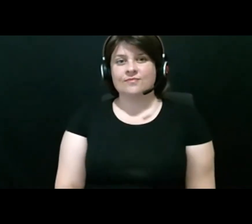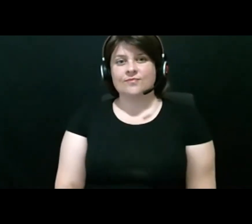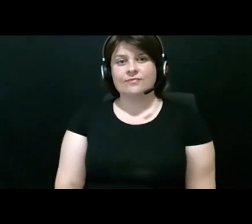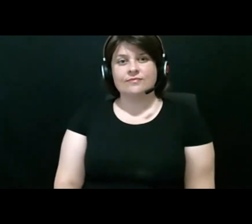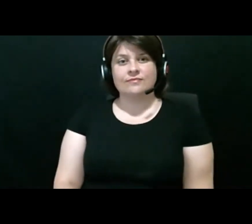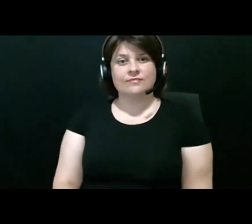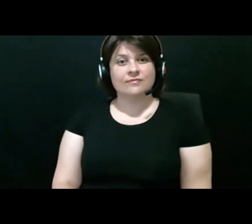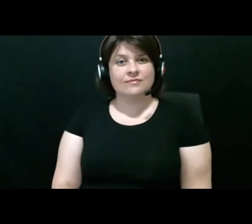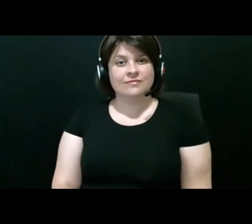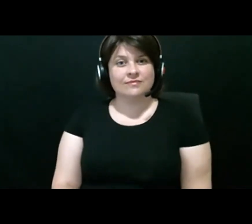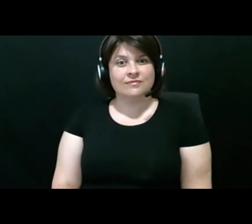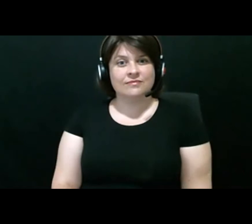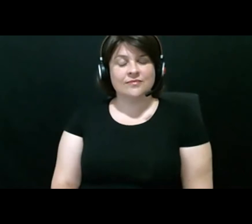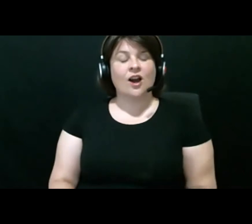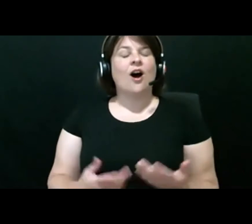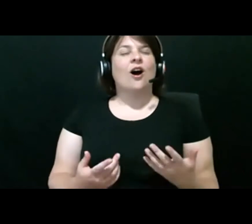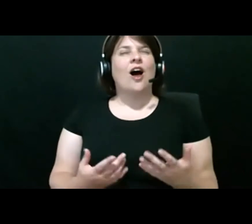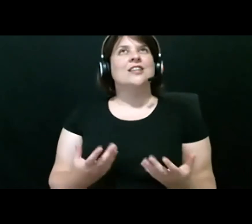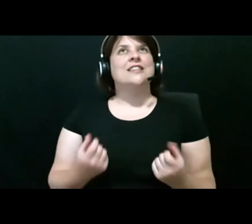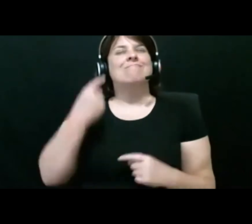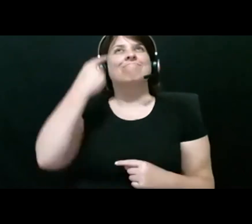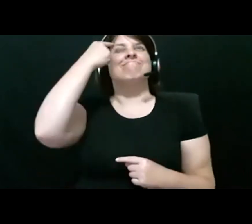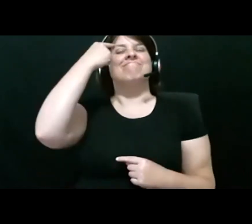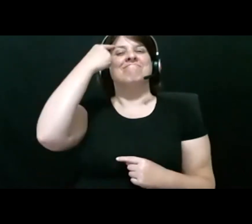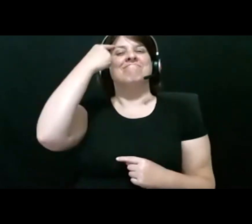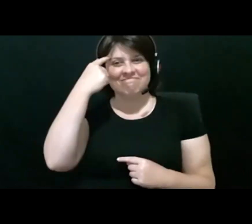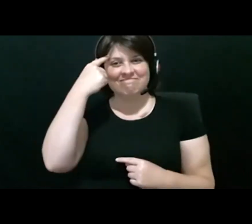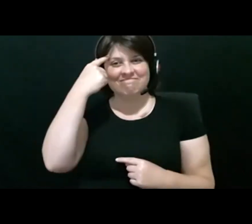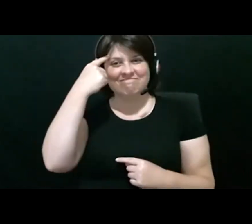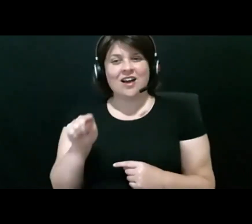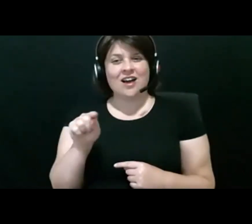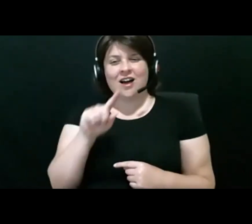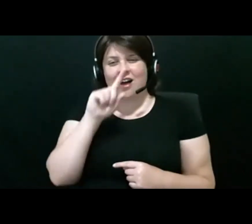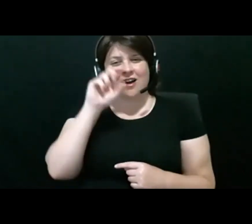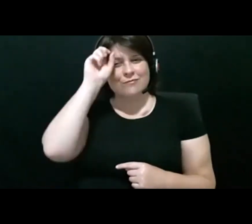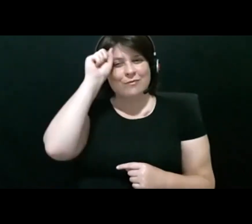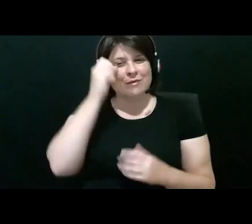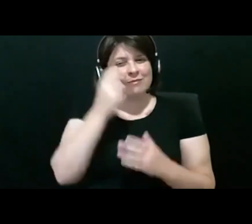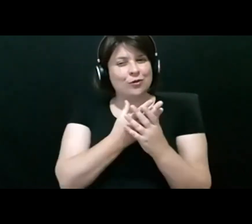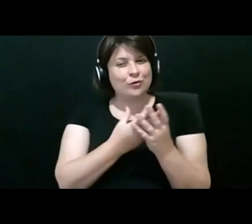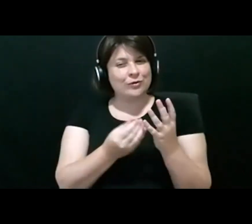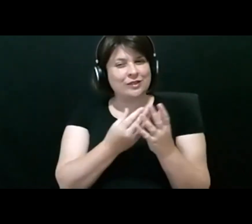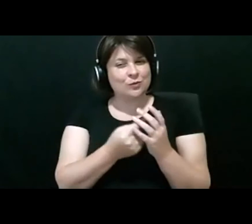I'm just having another thought on that. I can't recall the resources off the top of my head, but